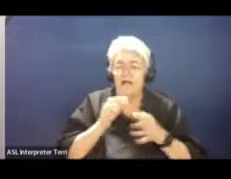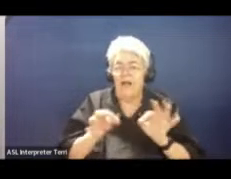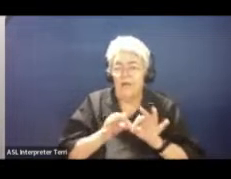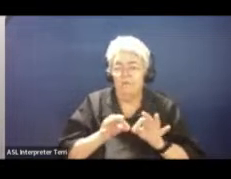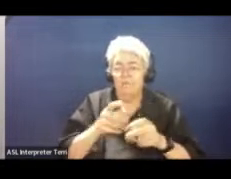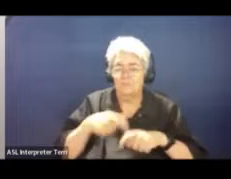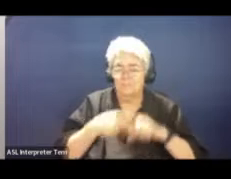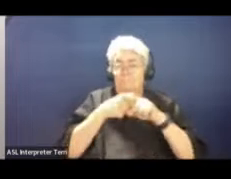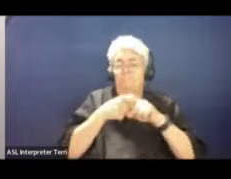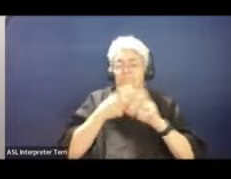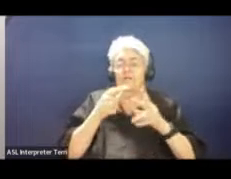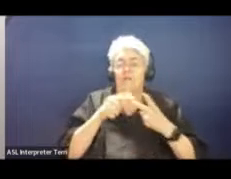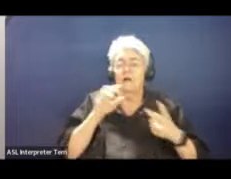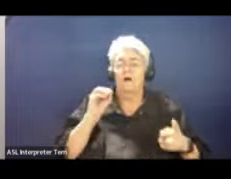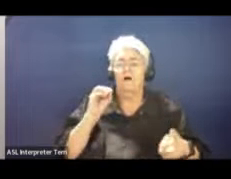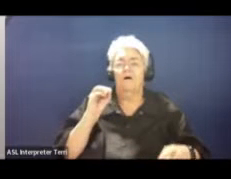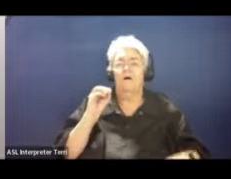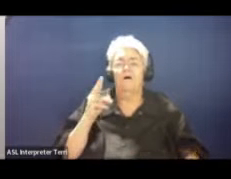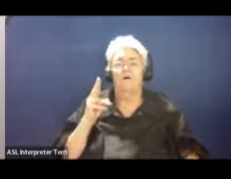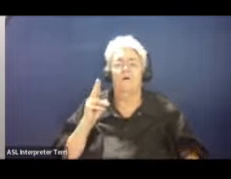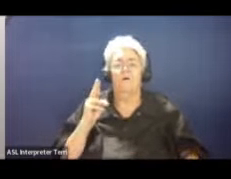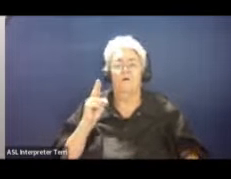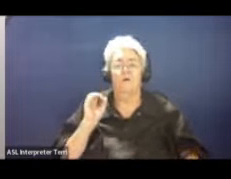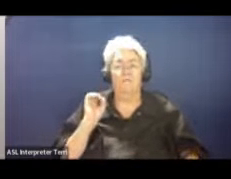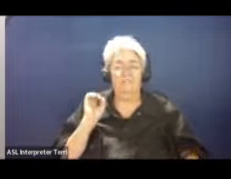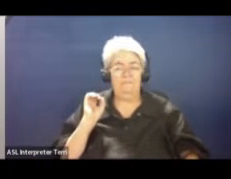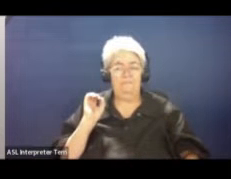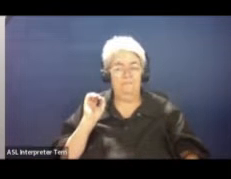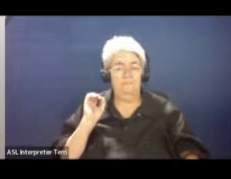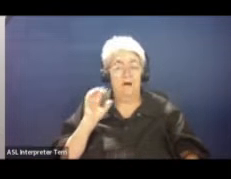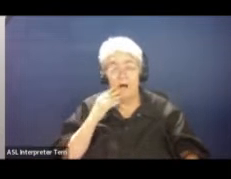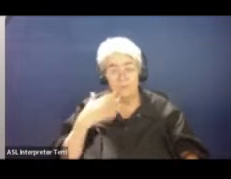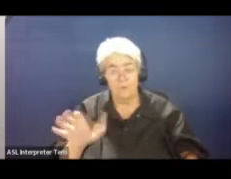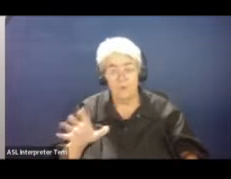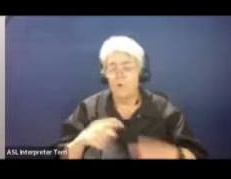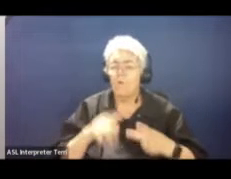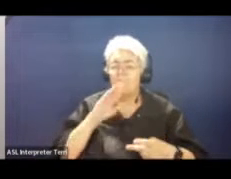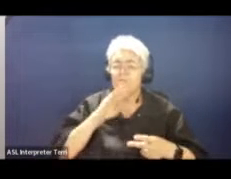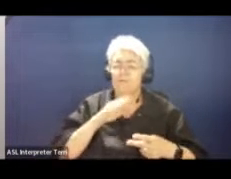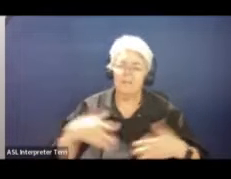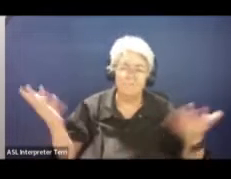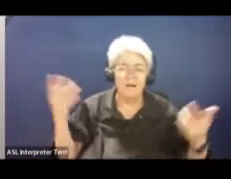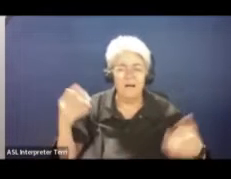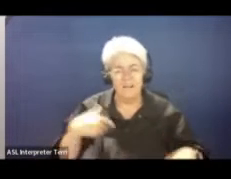statements like oh, I don't know. Or frustrating, like, come on. I already told you about